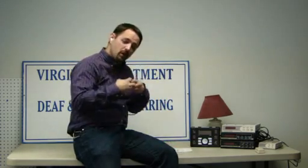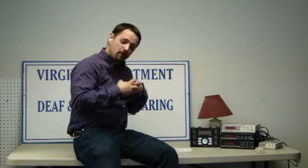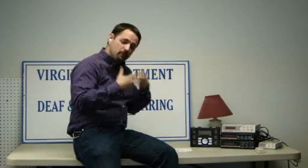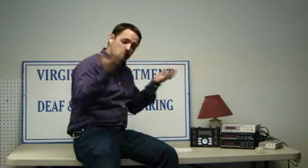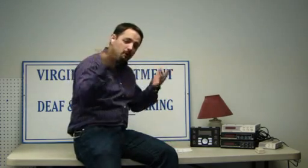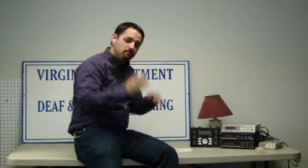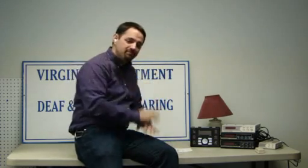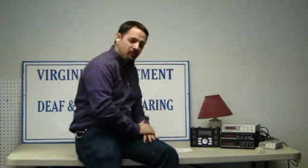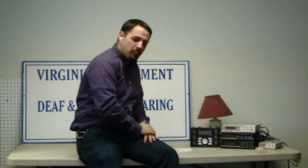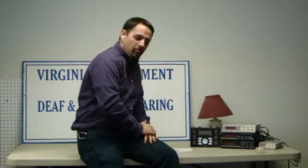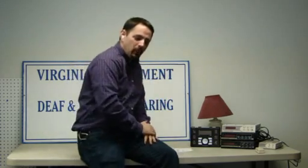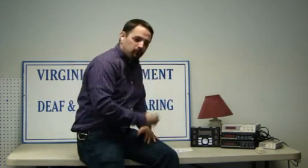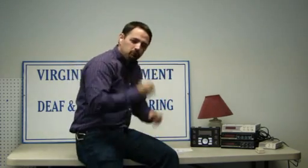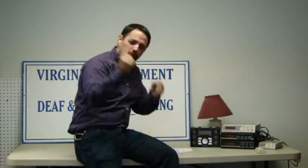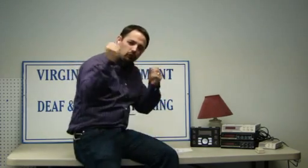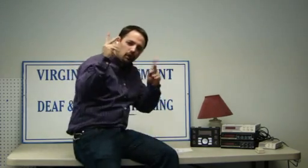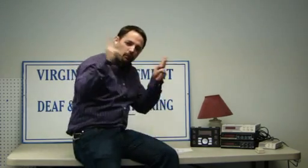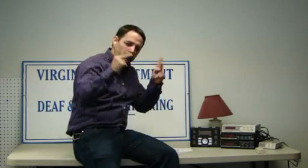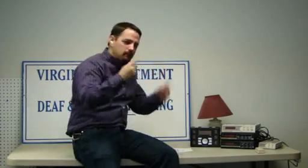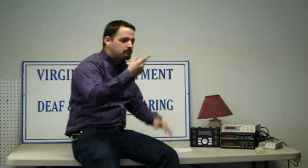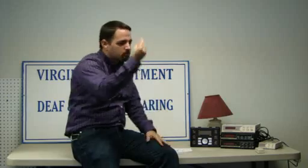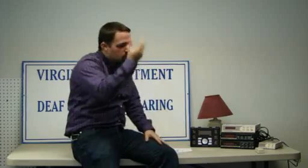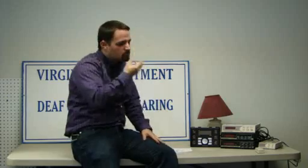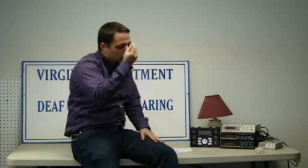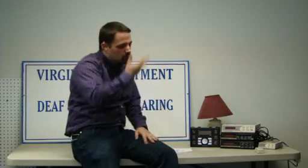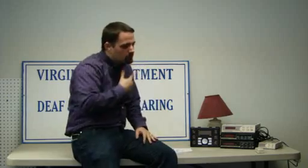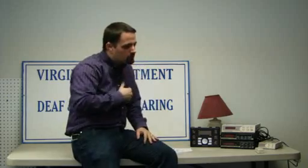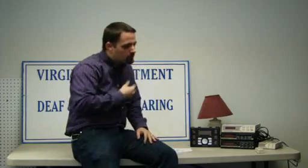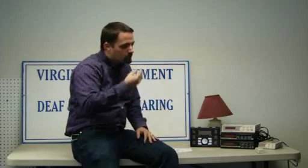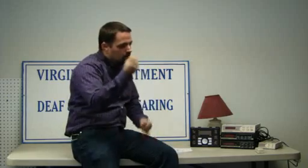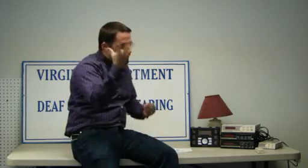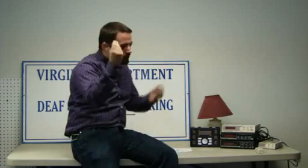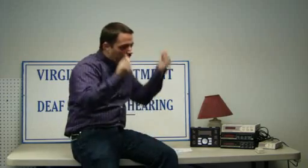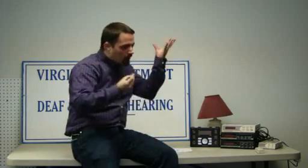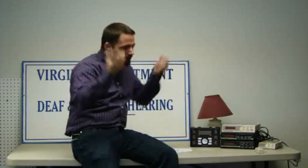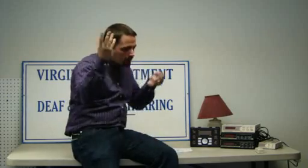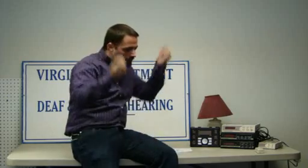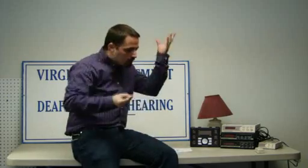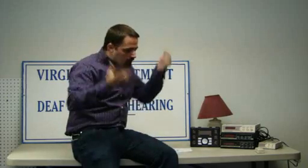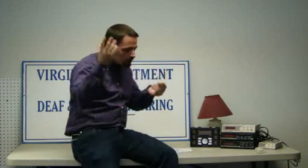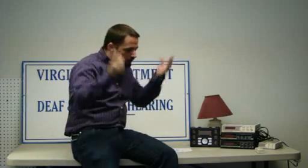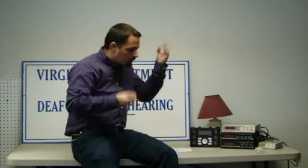I have a problem, what... Many people tell me...